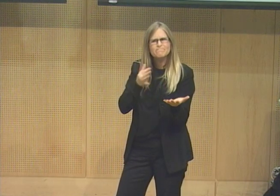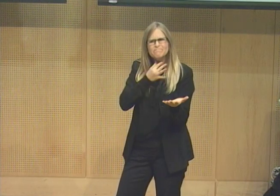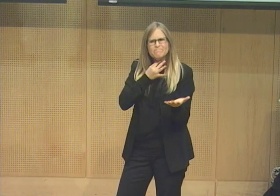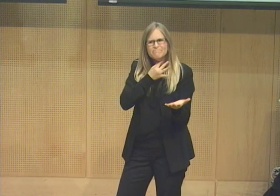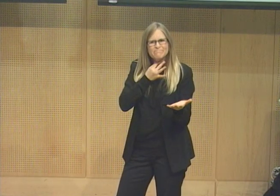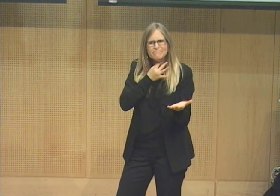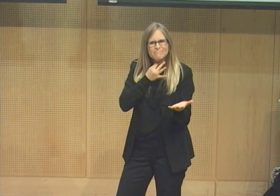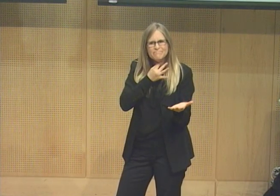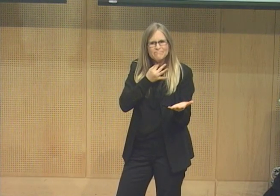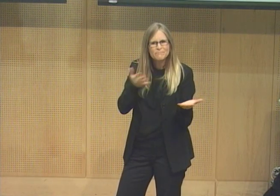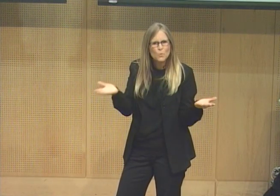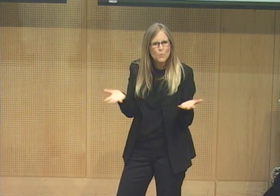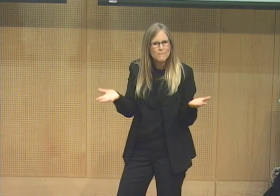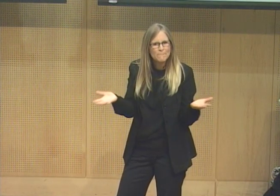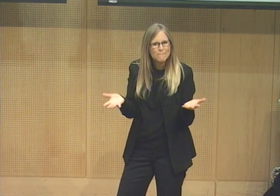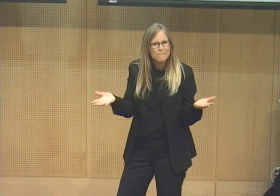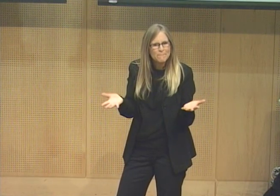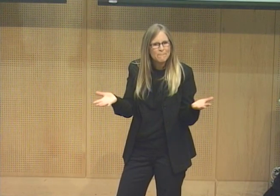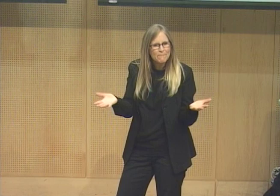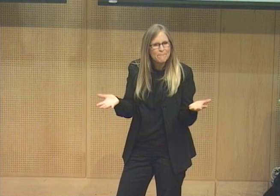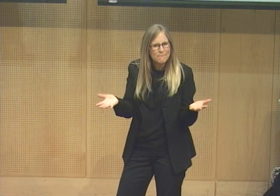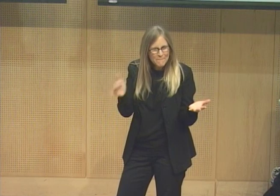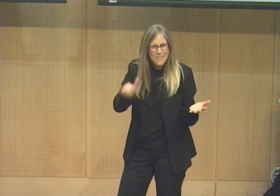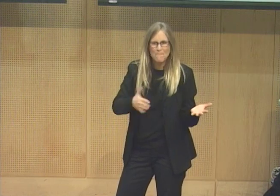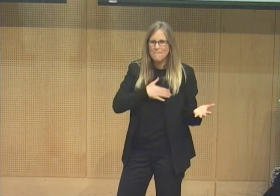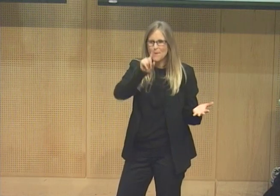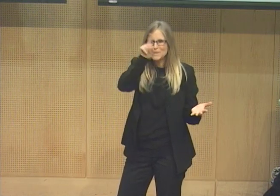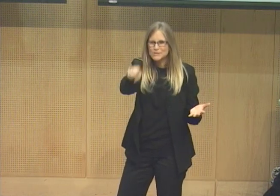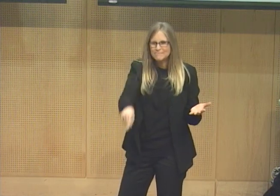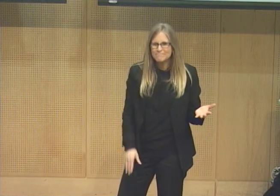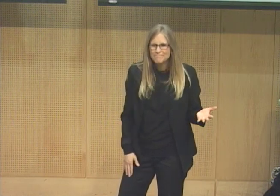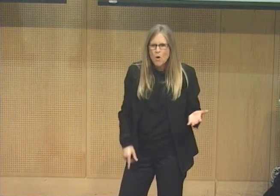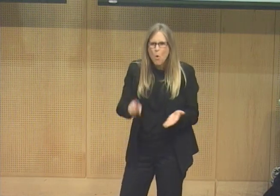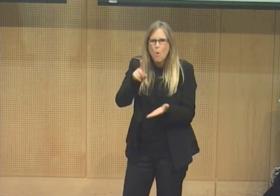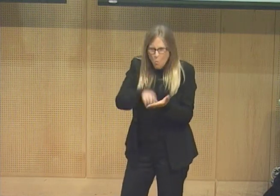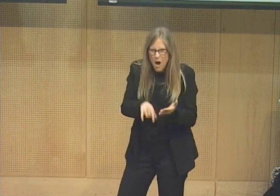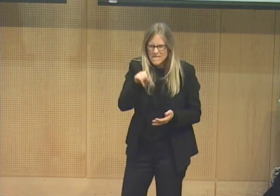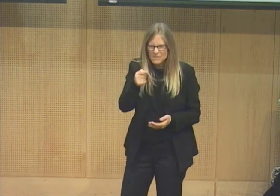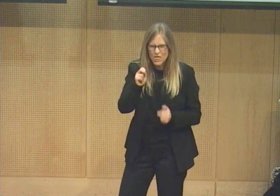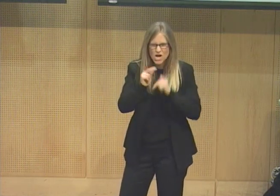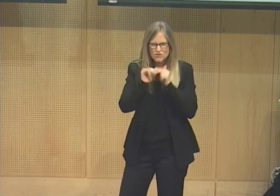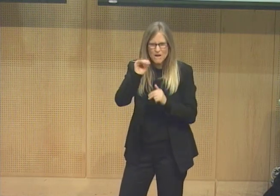That is my big question. What is the constructed image of Deaf people